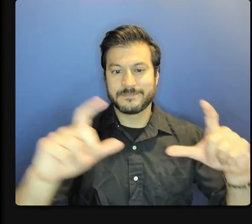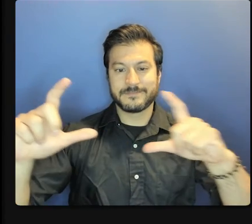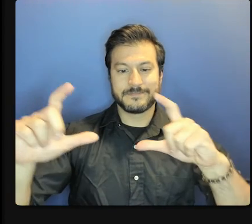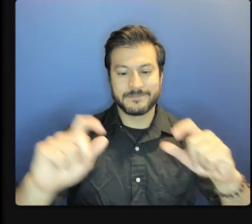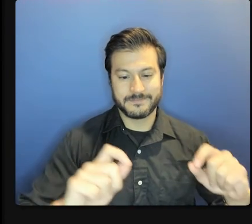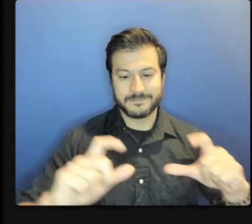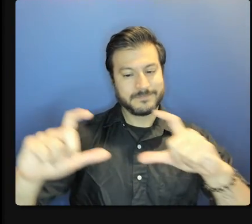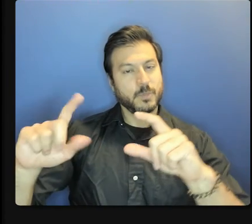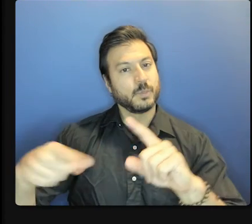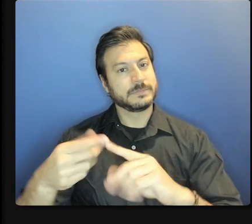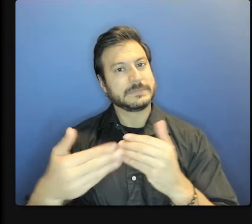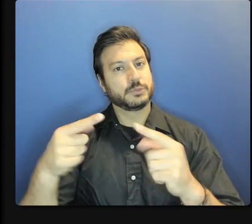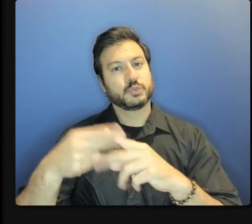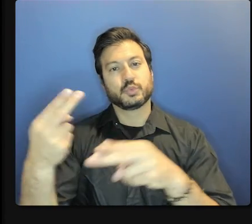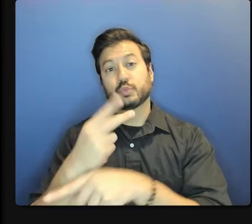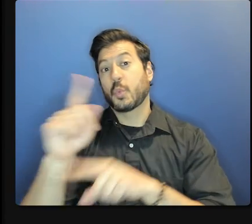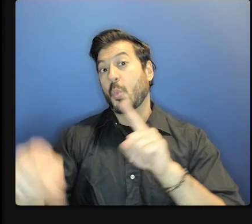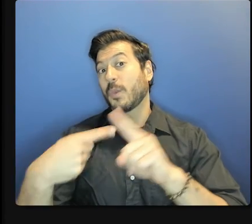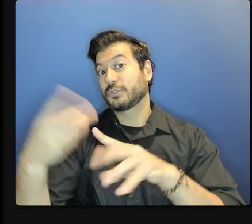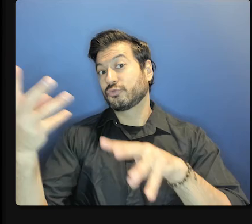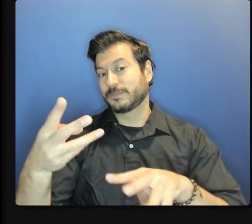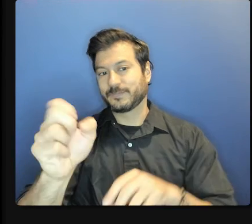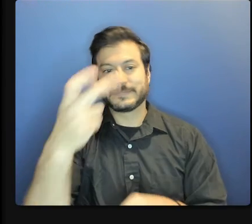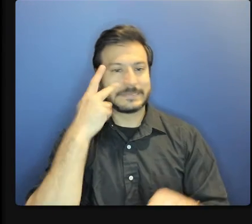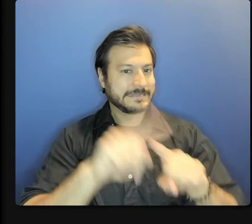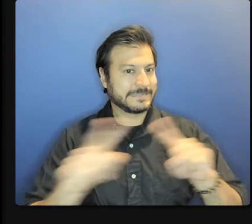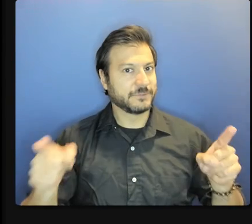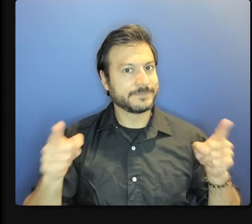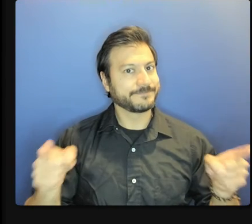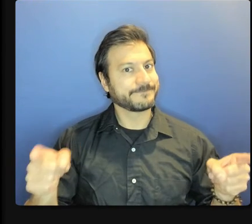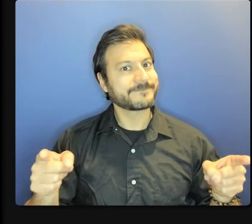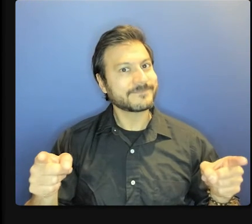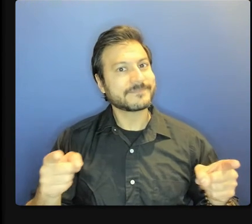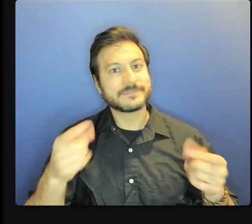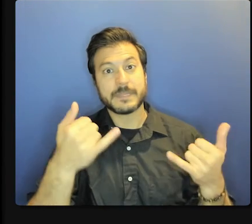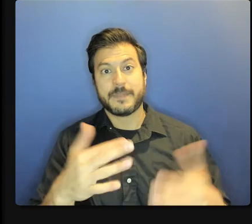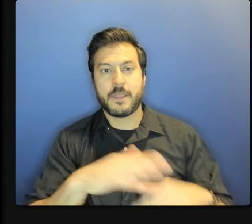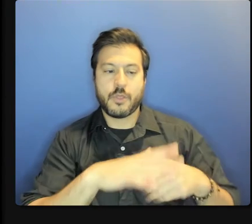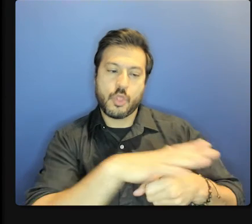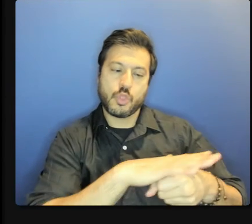to make it easier to use when it's being streamed. You can see the difference here. When the game is being played